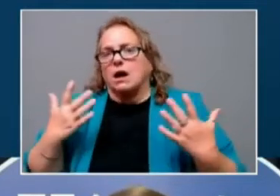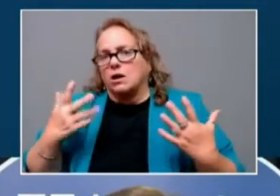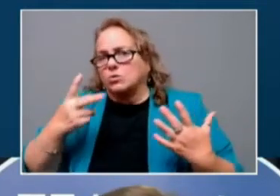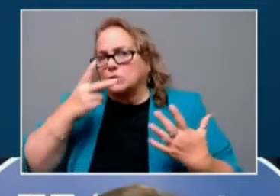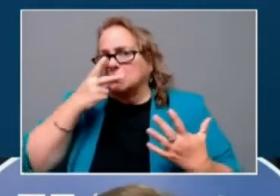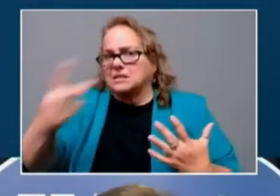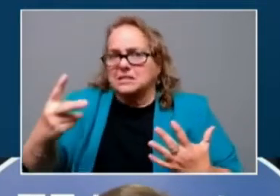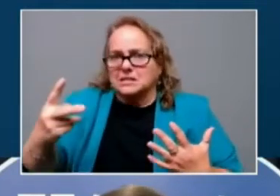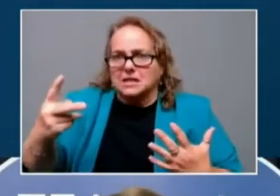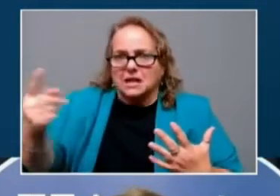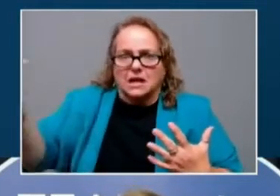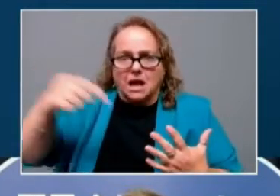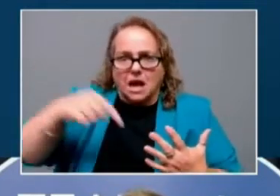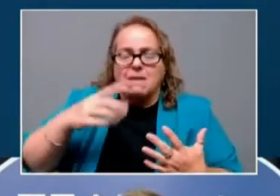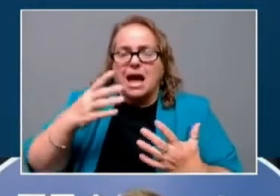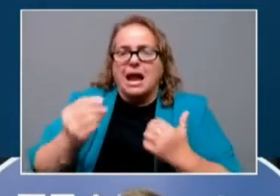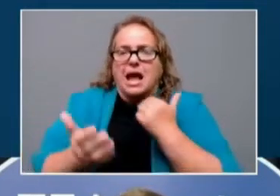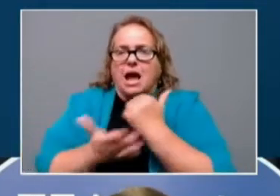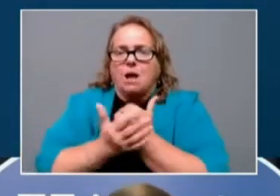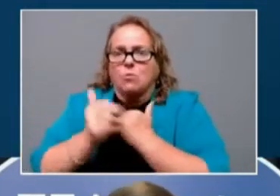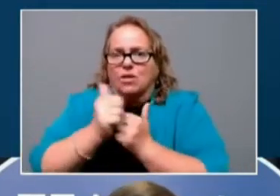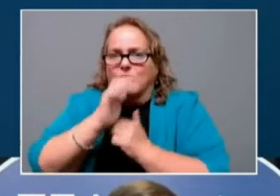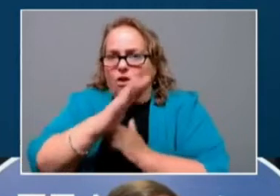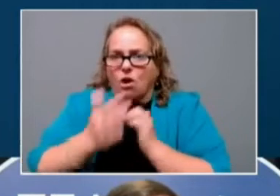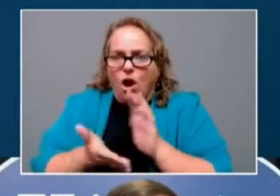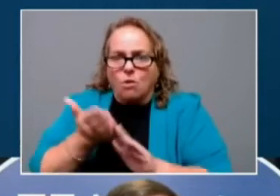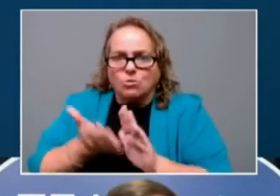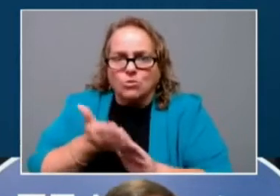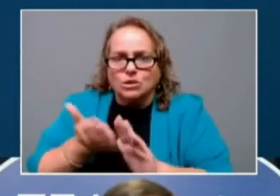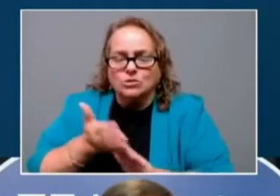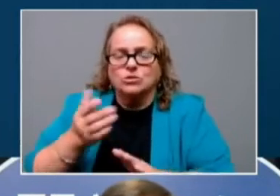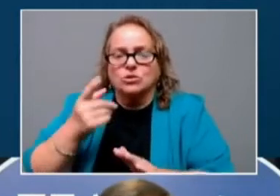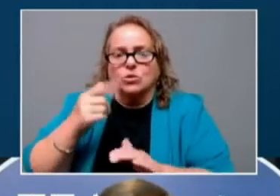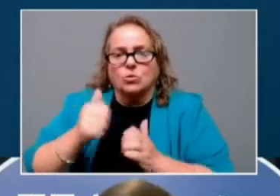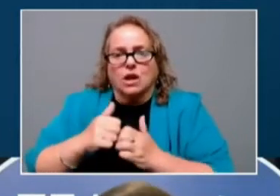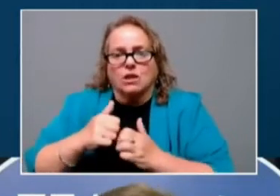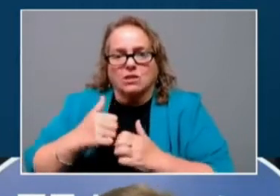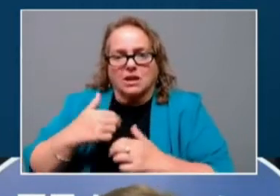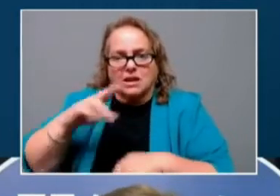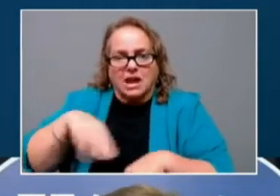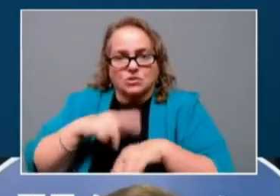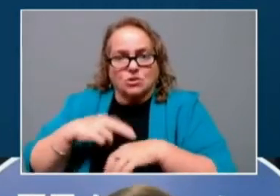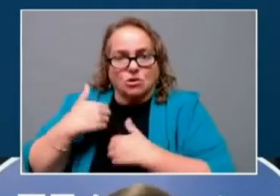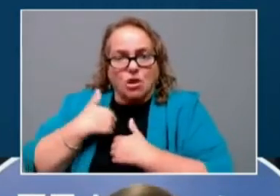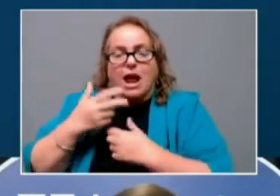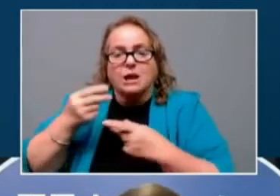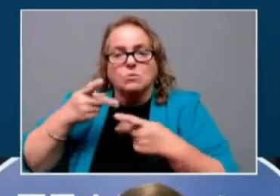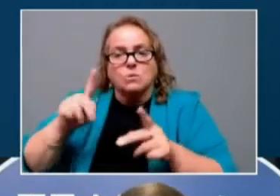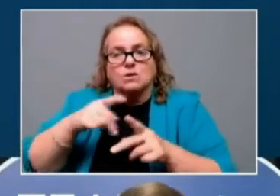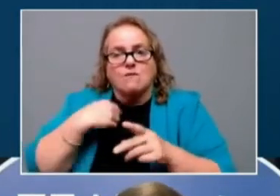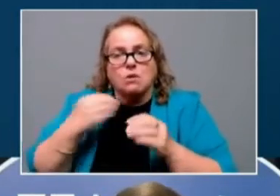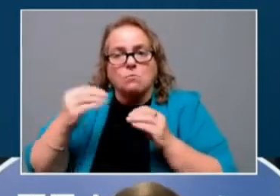it allows them to provide more care to more patients. We combine this and